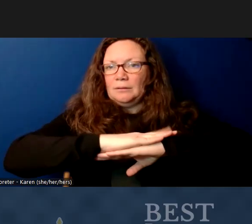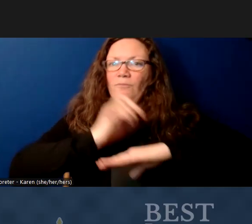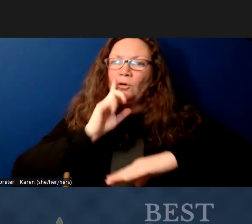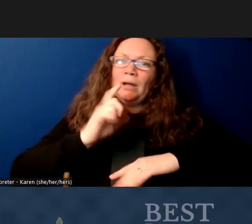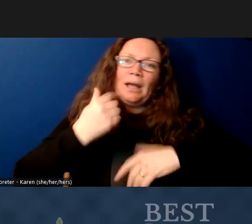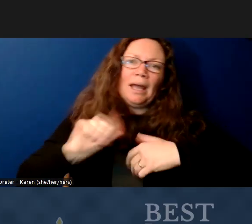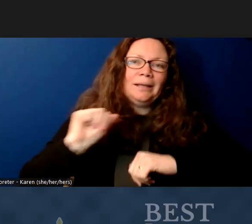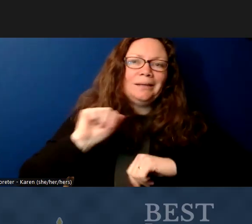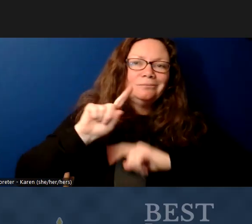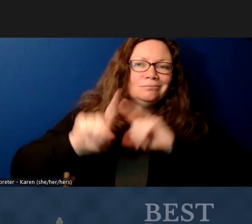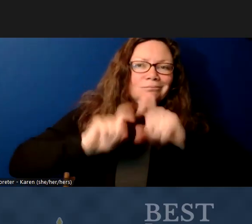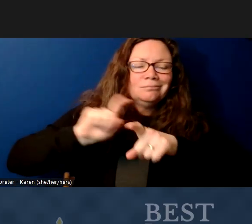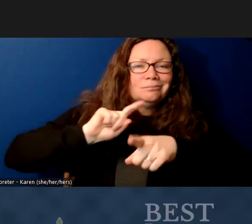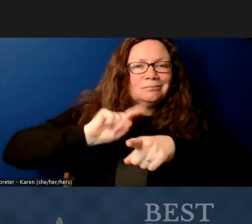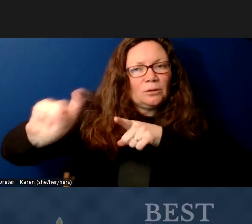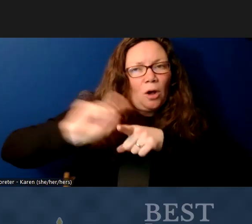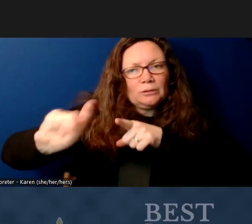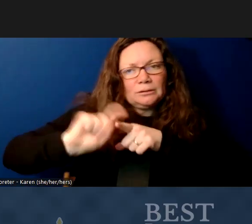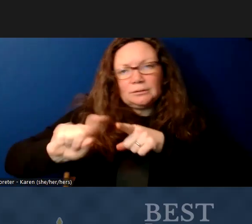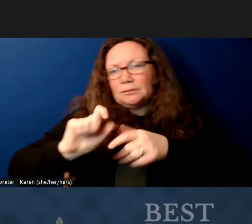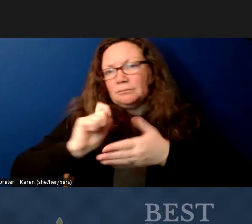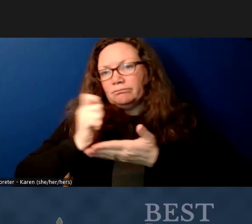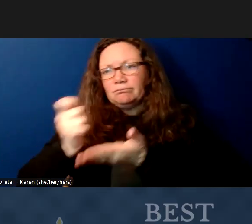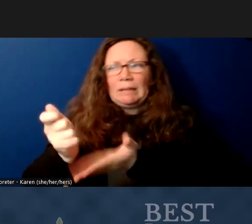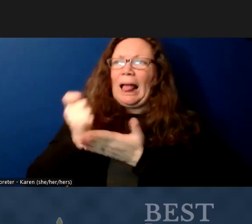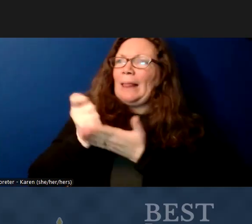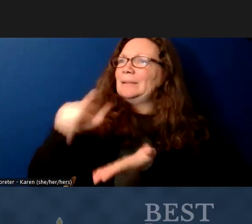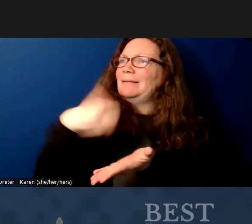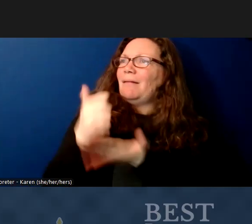Also, we would like the end users, all the users to take the training,